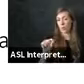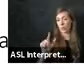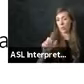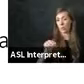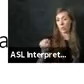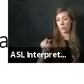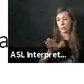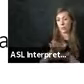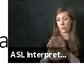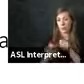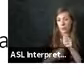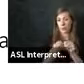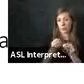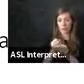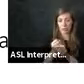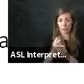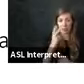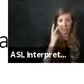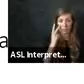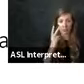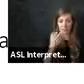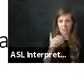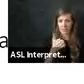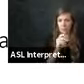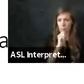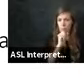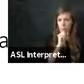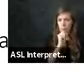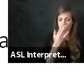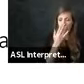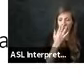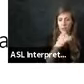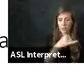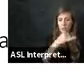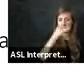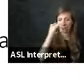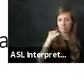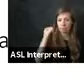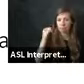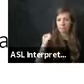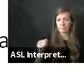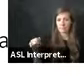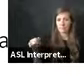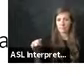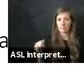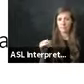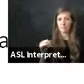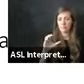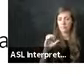You can see here in the Orange that the CopIn 19 case rate